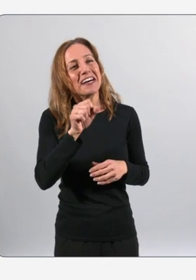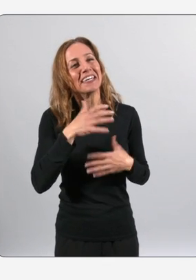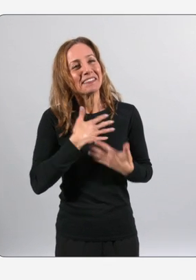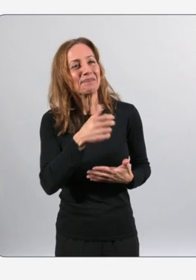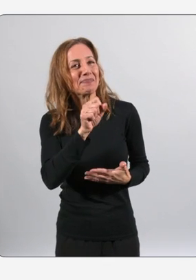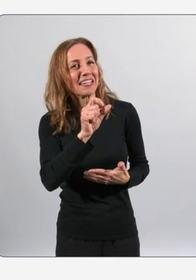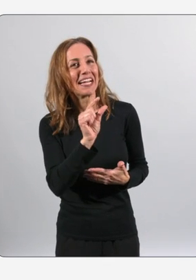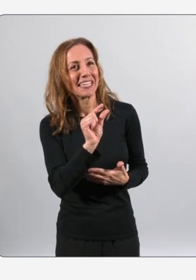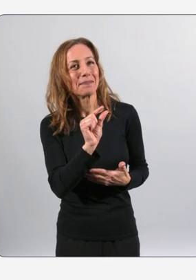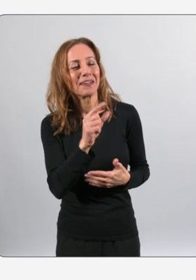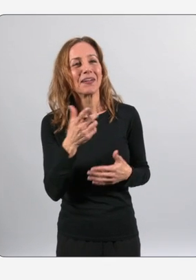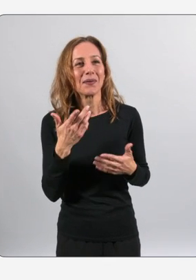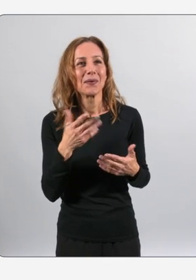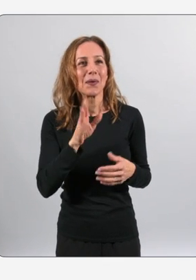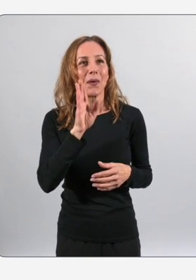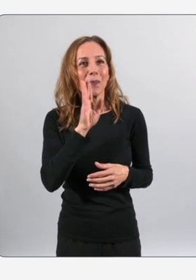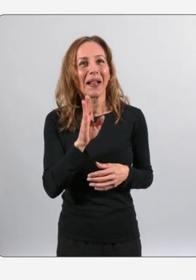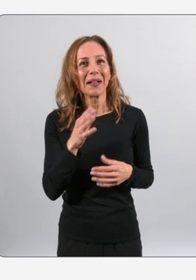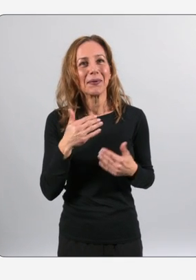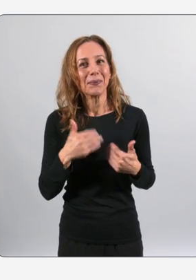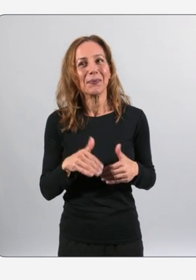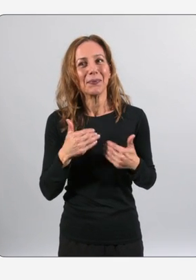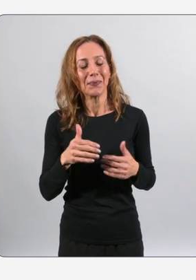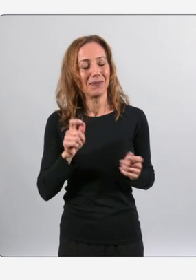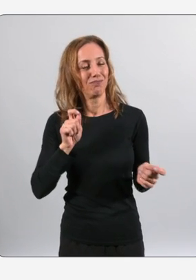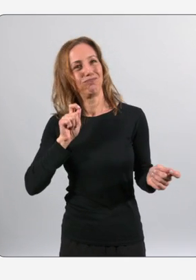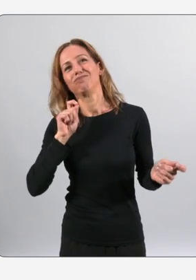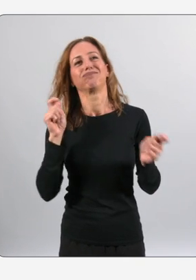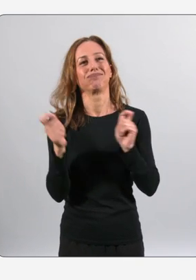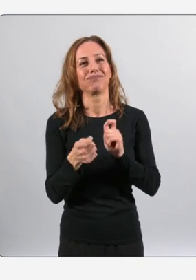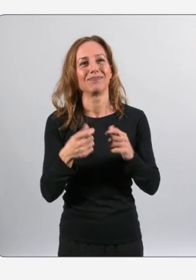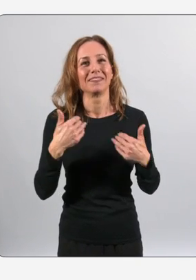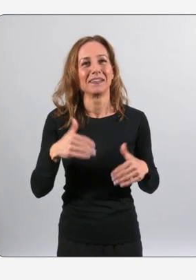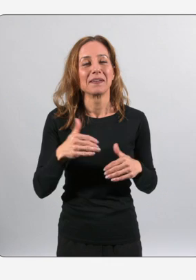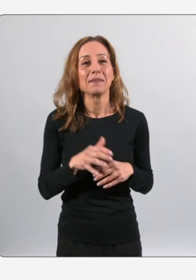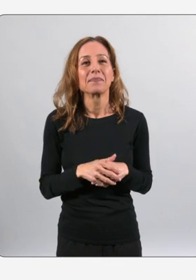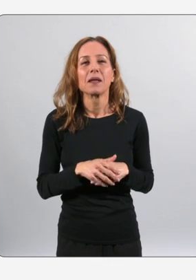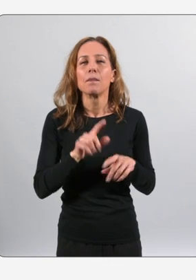You know, it's going to be disruptive, for sure. But when I think back about the way that